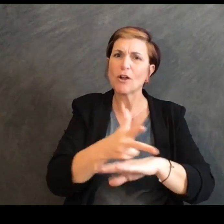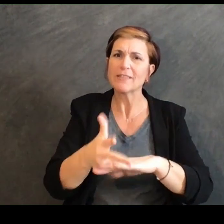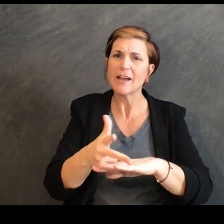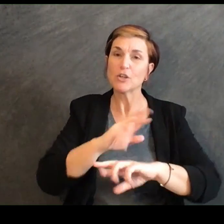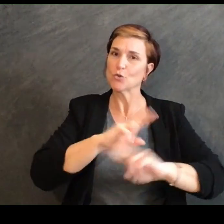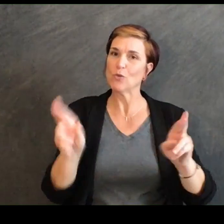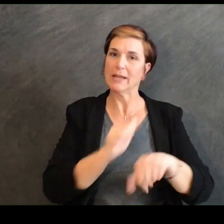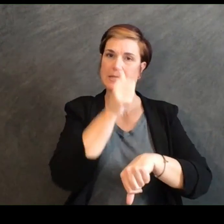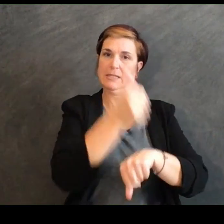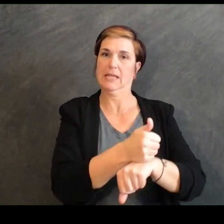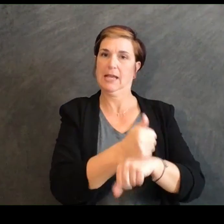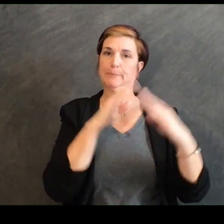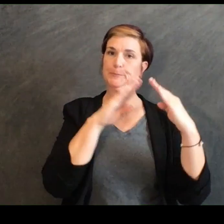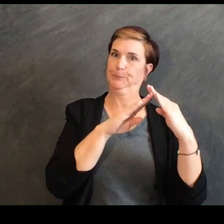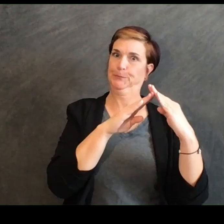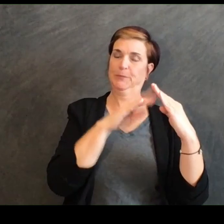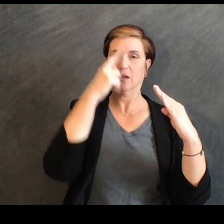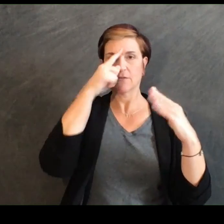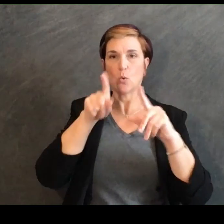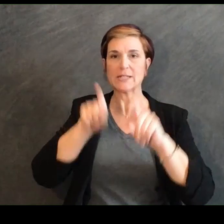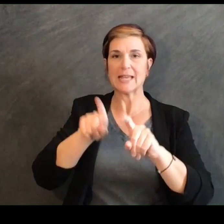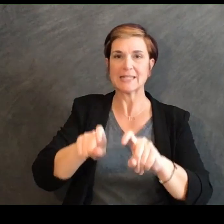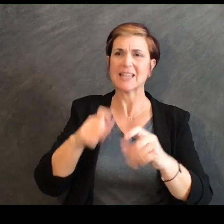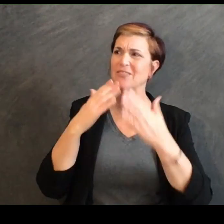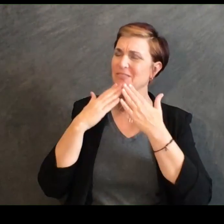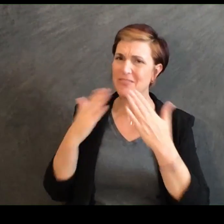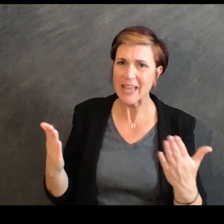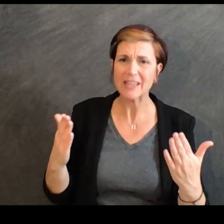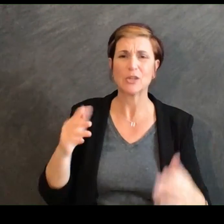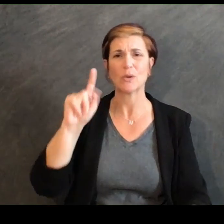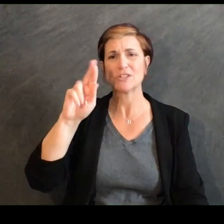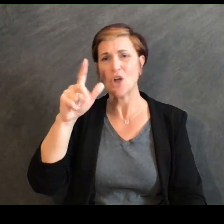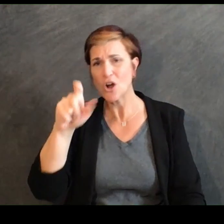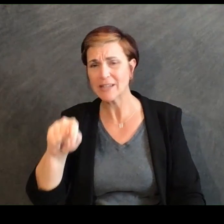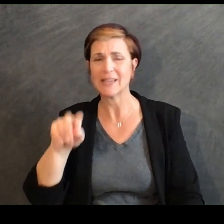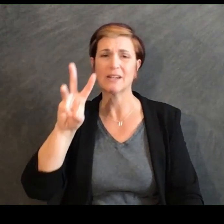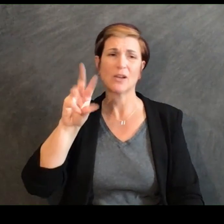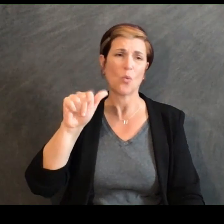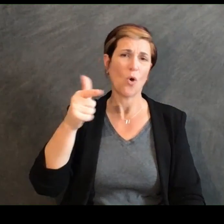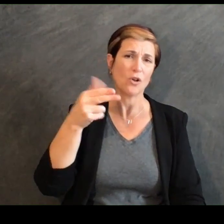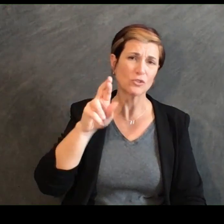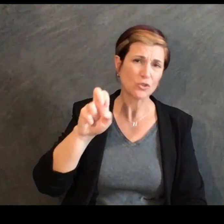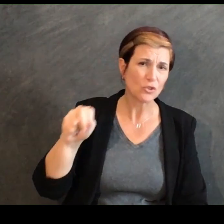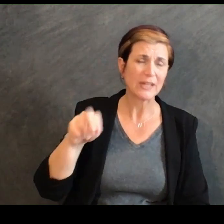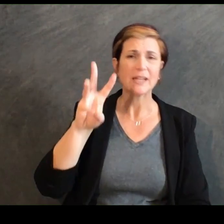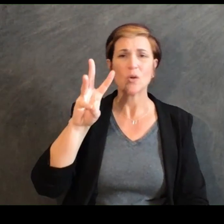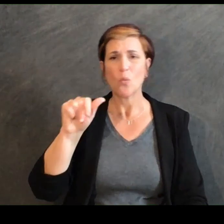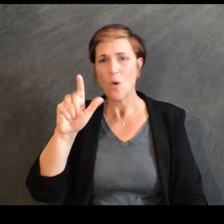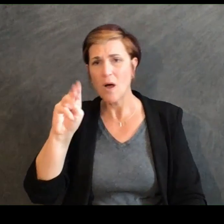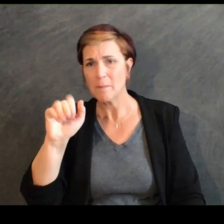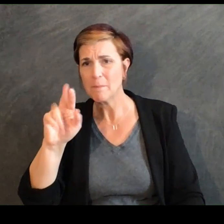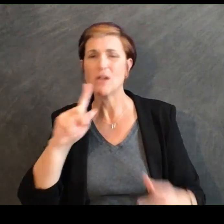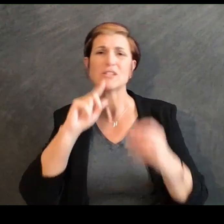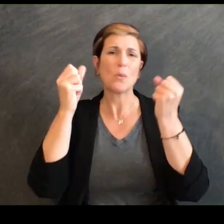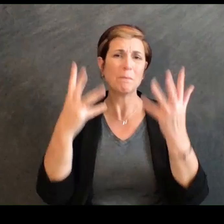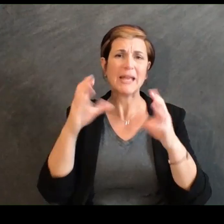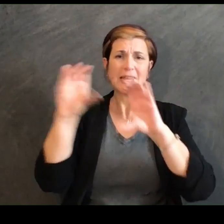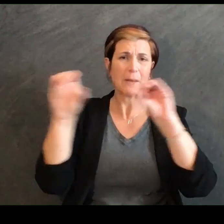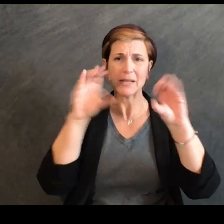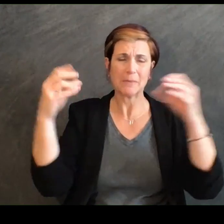Target and Walgreens these are companies that are synonymous with communities large and small where people come together and now they're gonna come